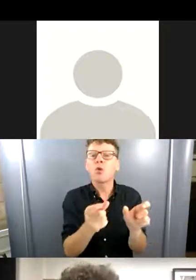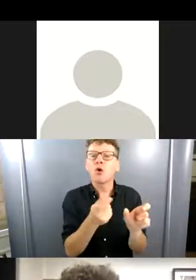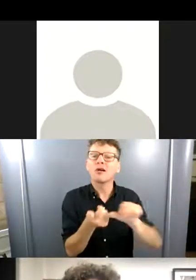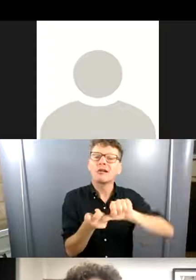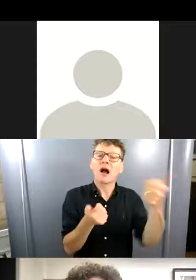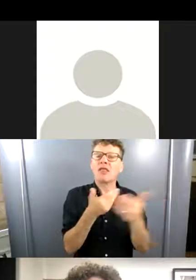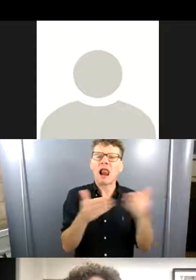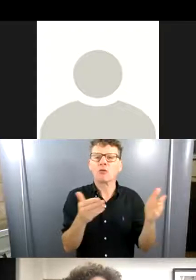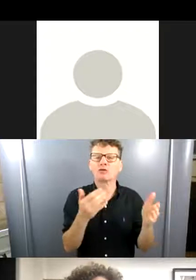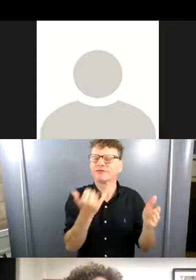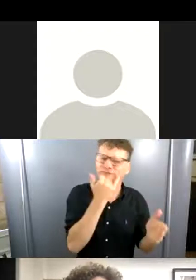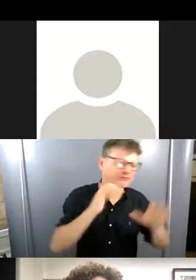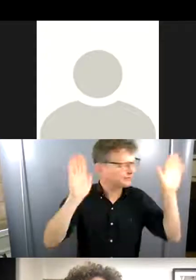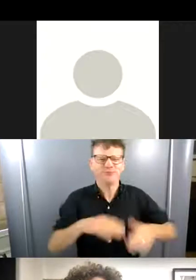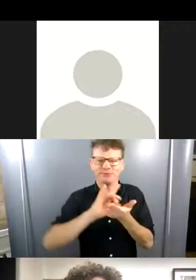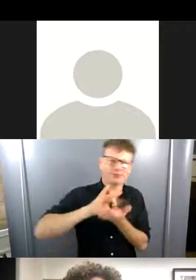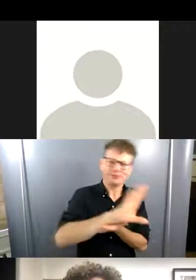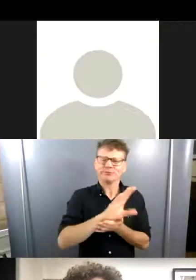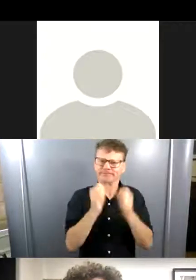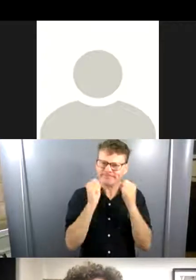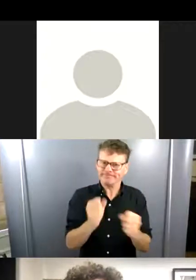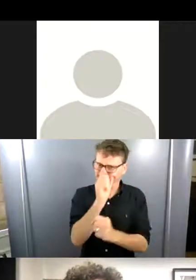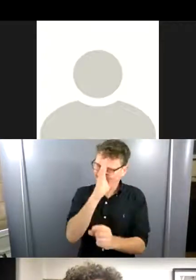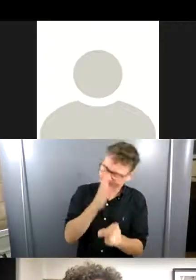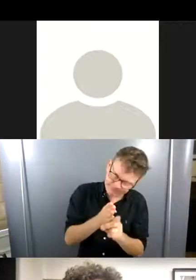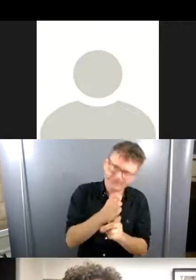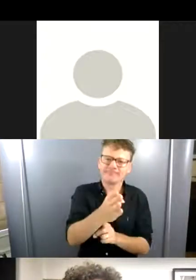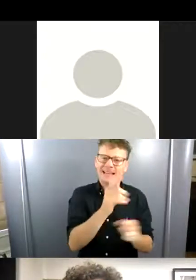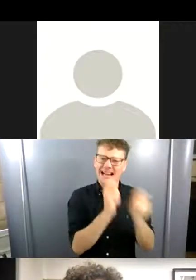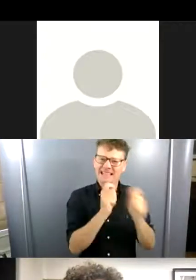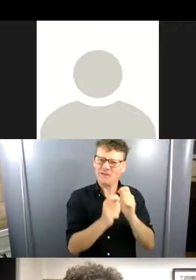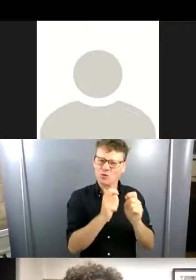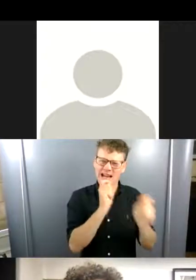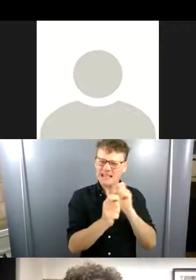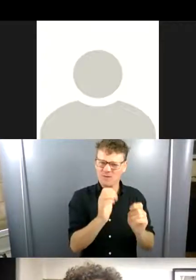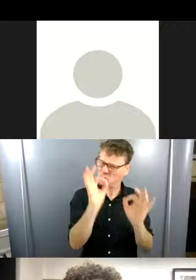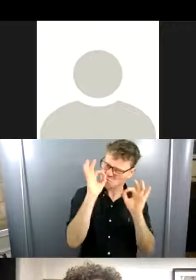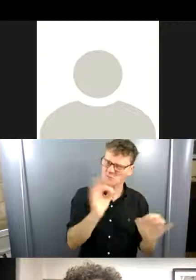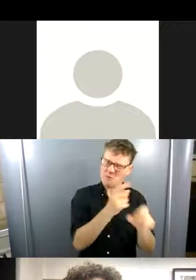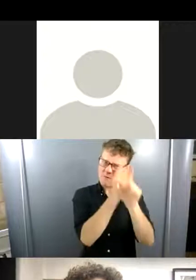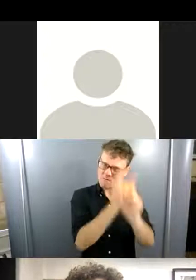so she was very much intentionally sticking to Mawng and quite possibly that's about formality